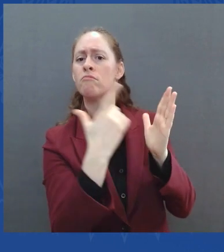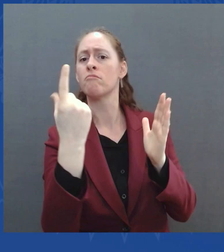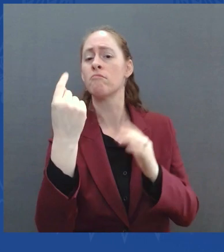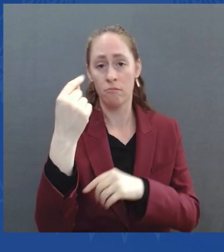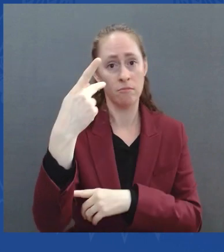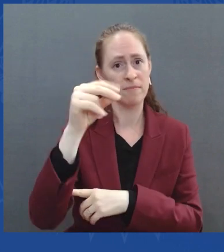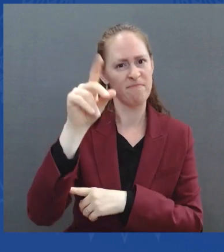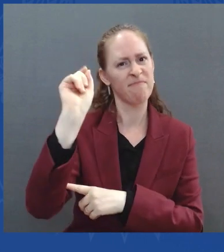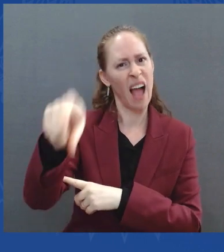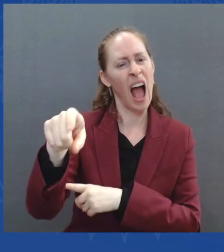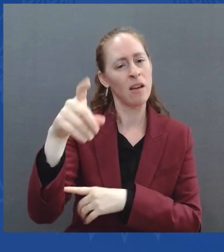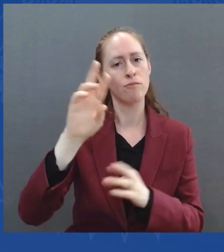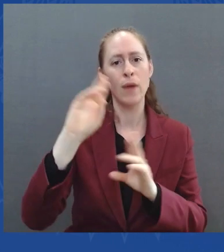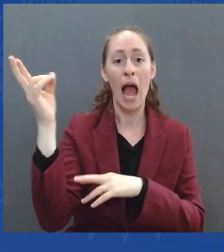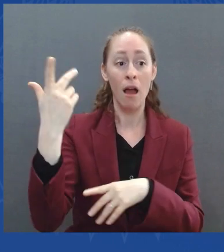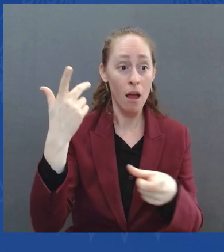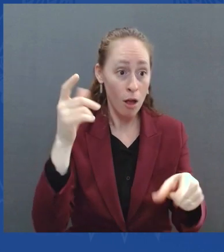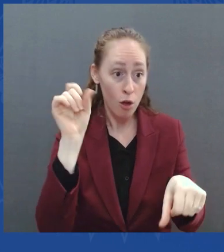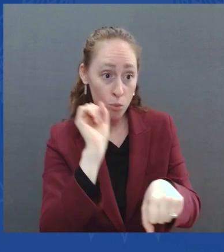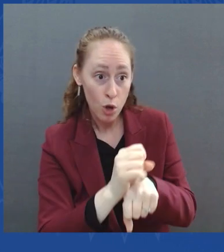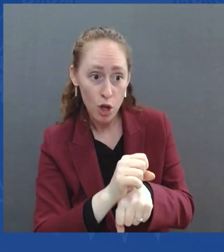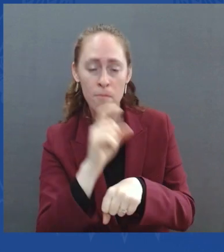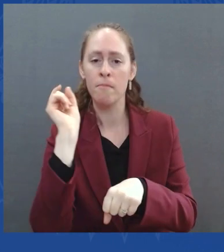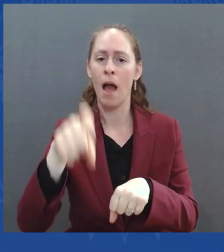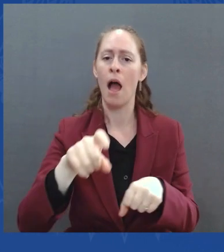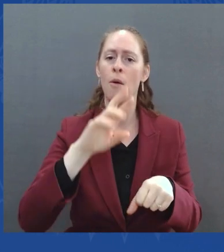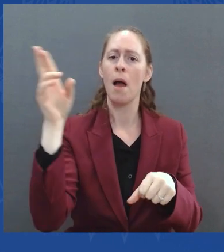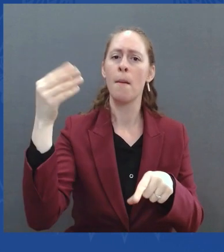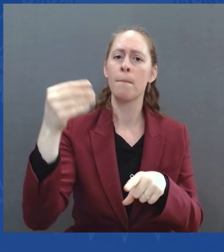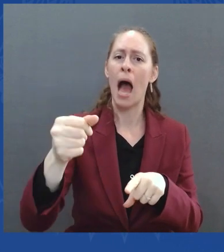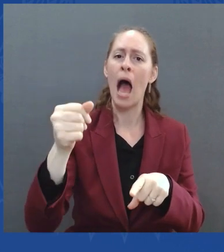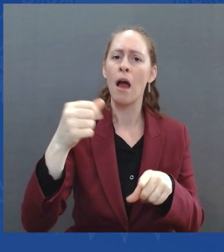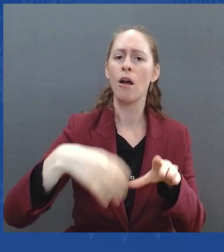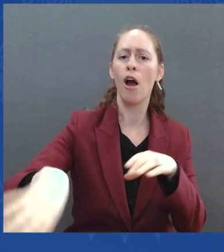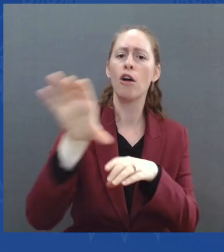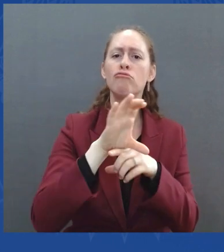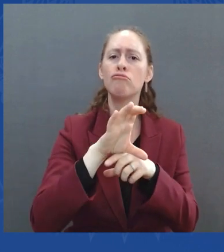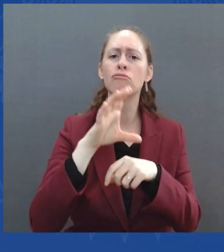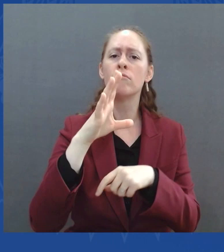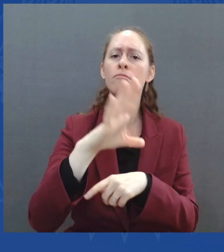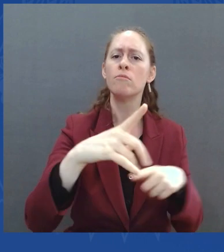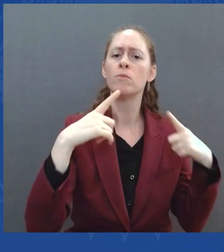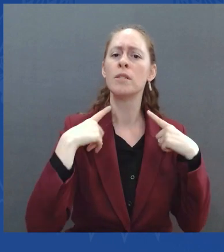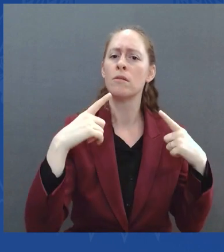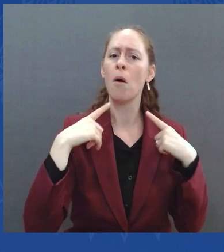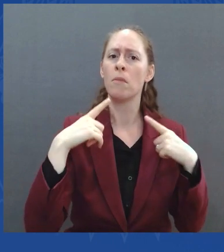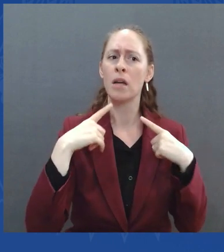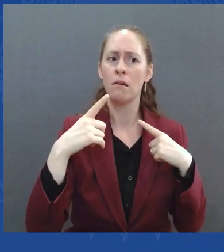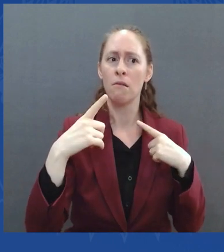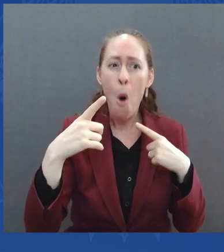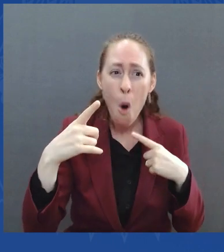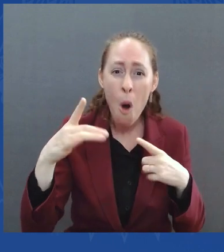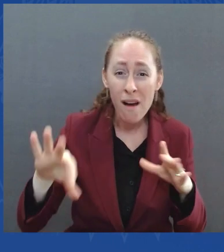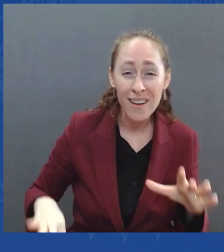No other -- no other company or federal agency has to do anything like that. And the requirement of that law